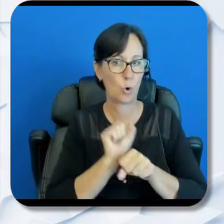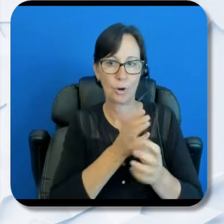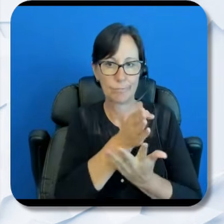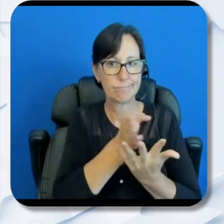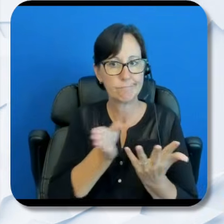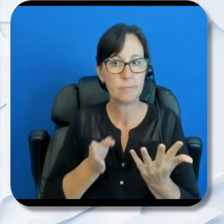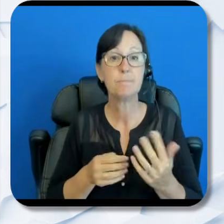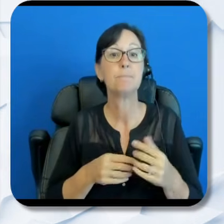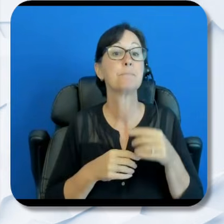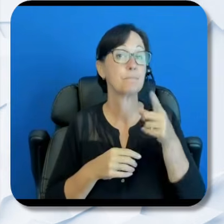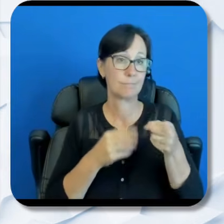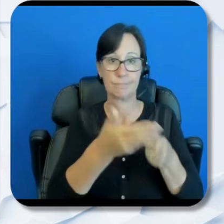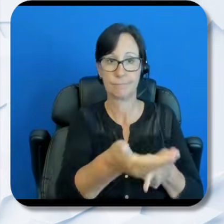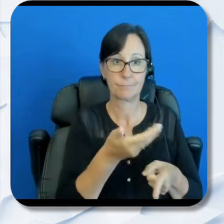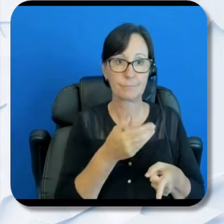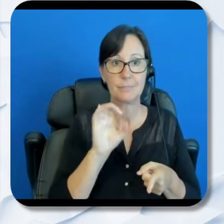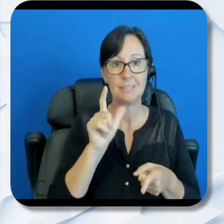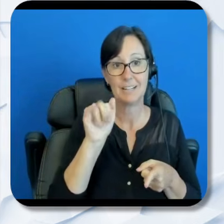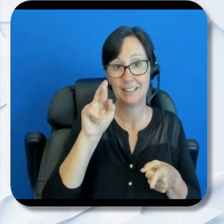So first, I'm gonna invite, Claire, who's the Executive